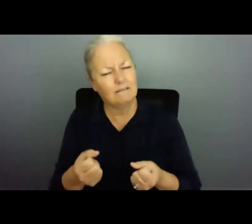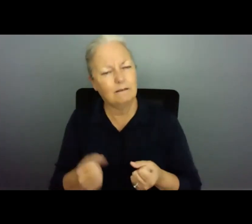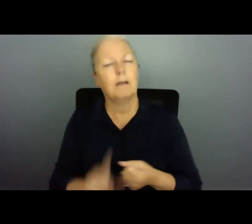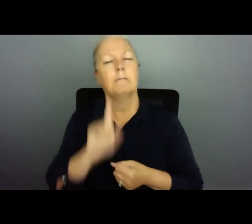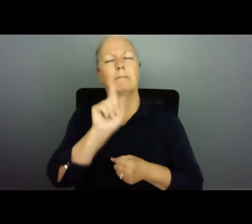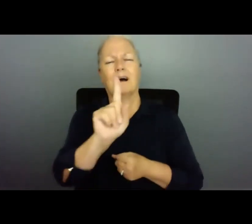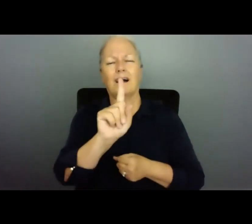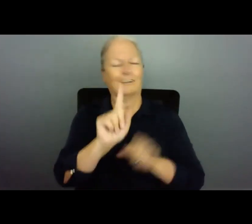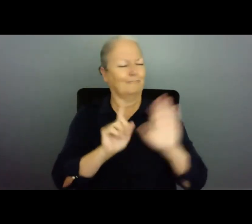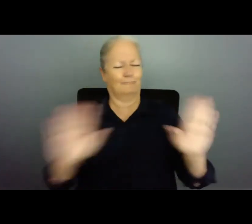we are a young person